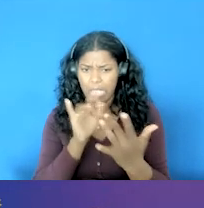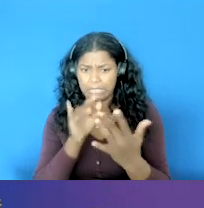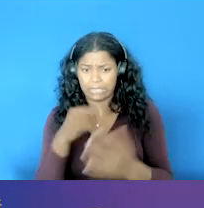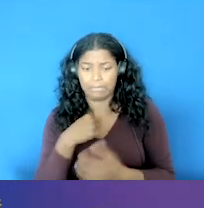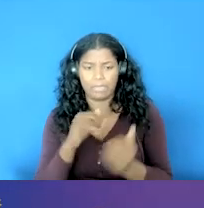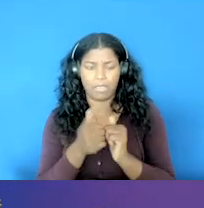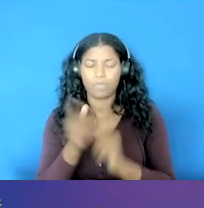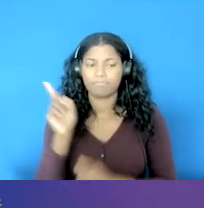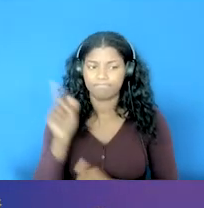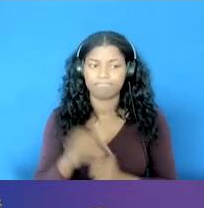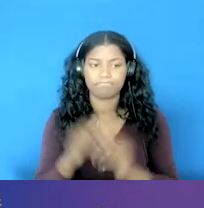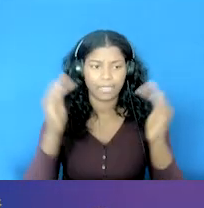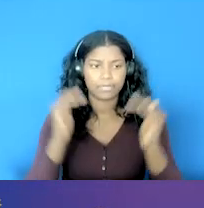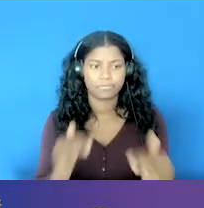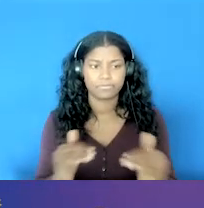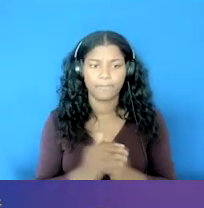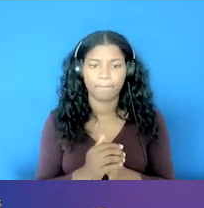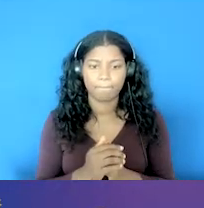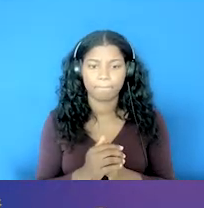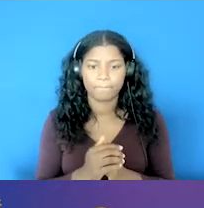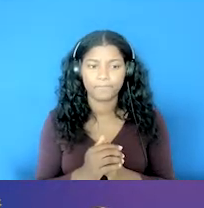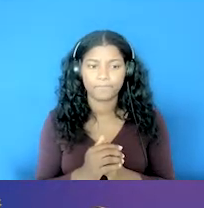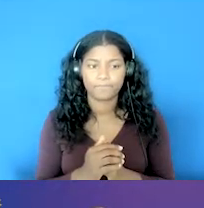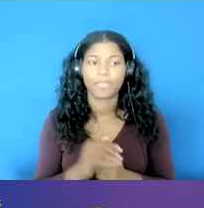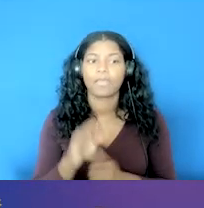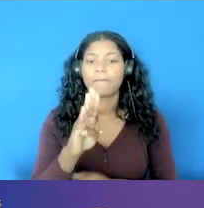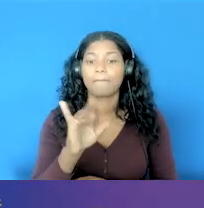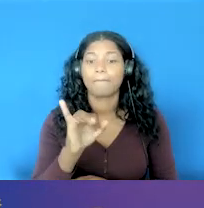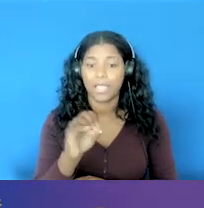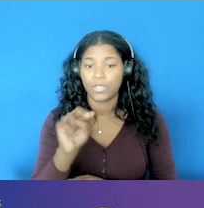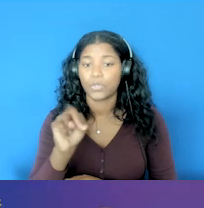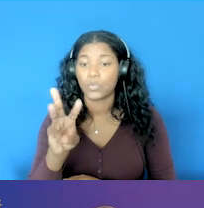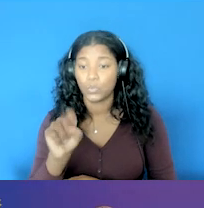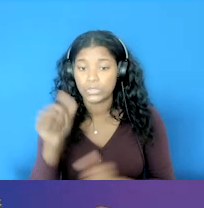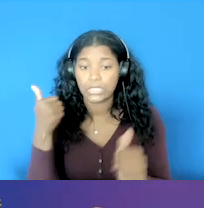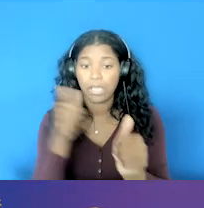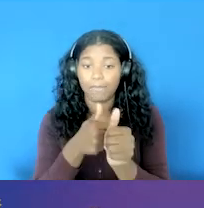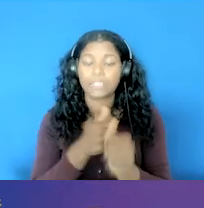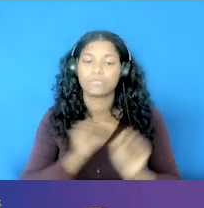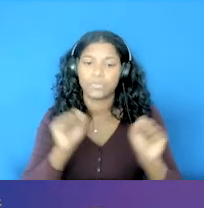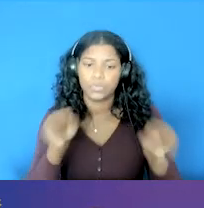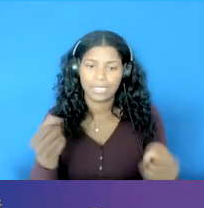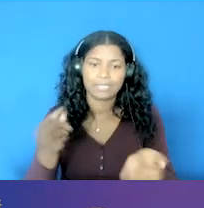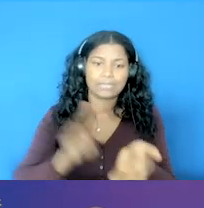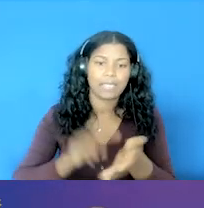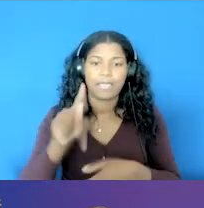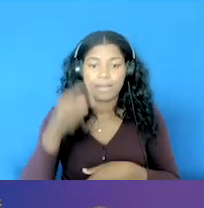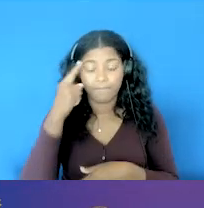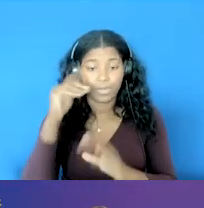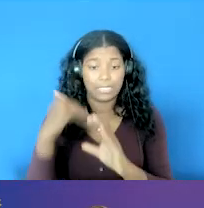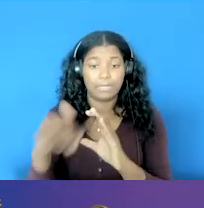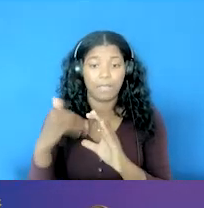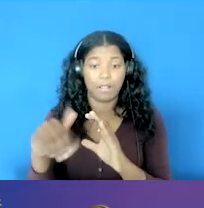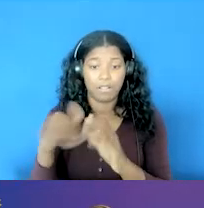Next. So to get BIO news and updates sign up for the emails, go to the main NSF webpage,